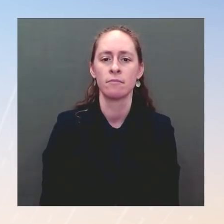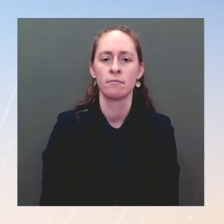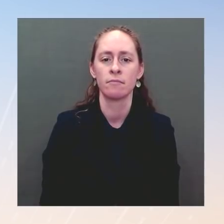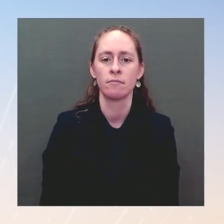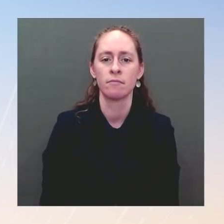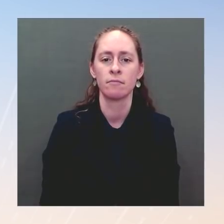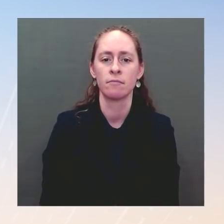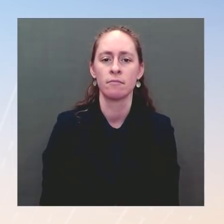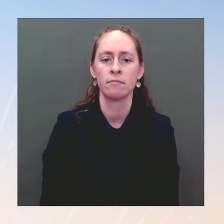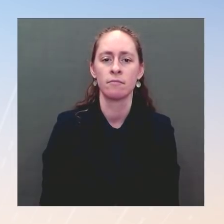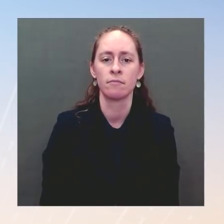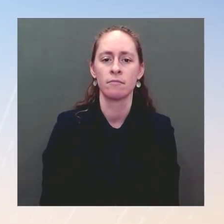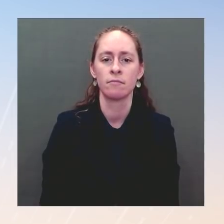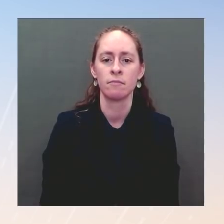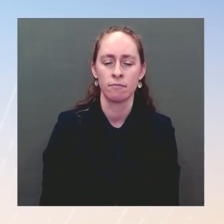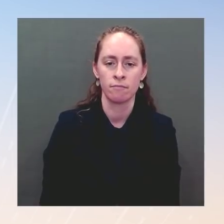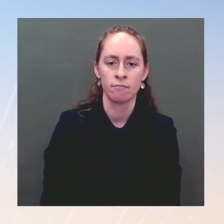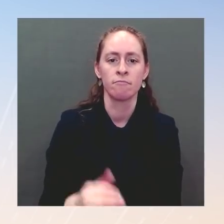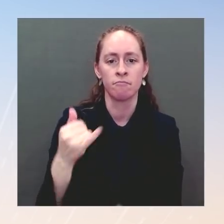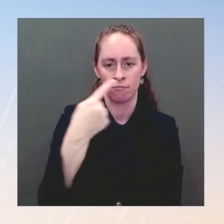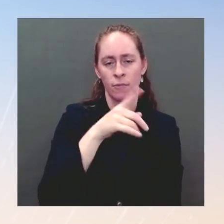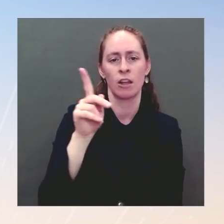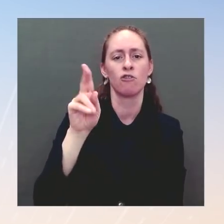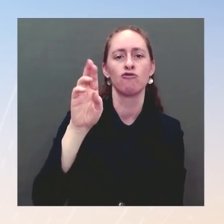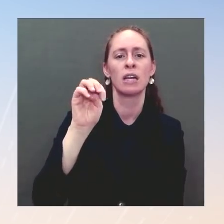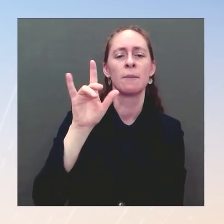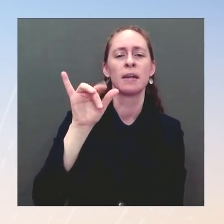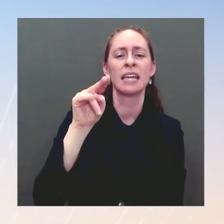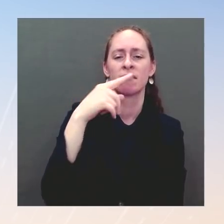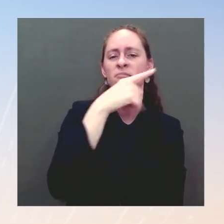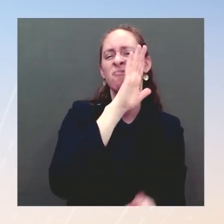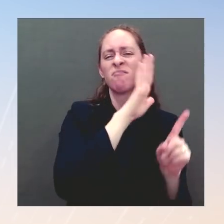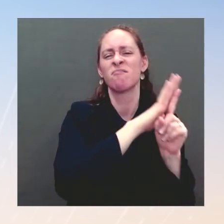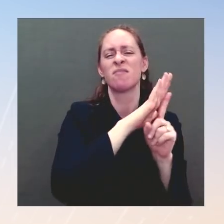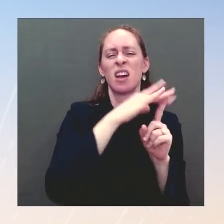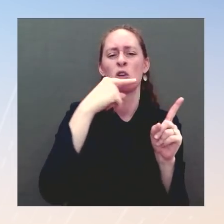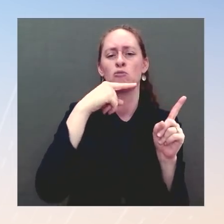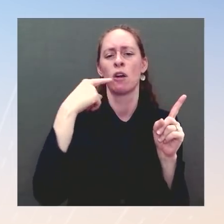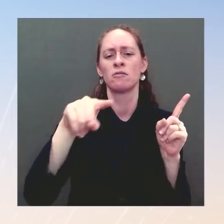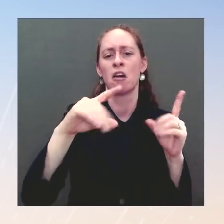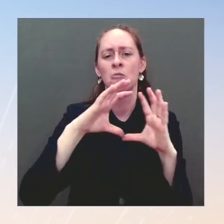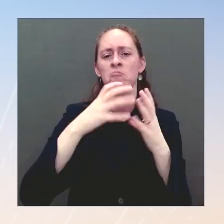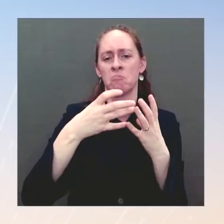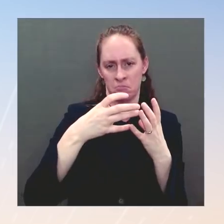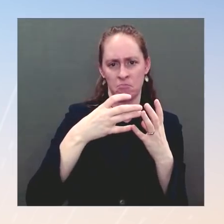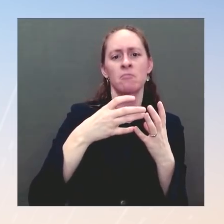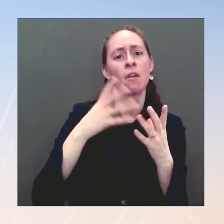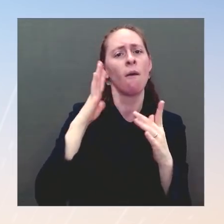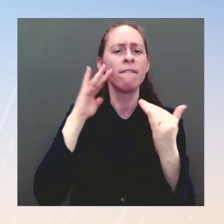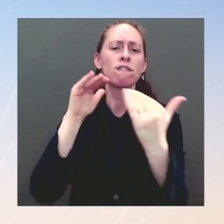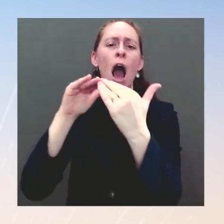to the U.S. We've not seen what those will look like, but it sounds like the U.S. has quite a bit of intelligence, so I'm wondering if you have any view